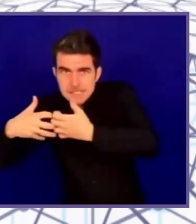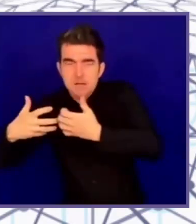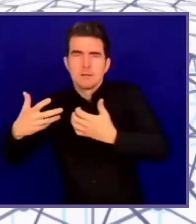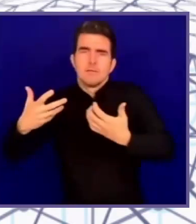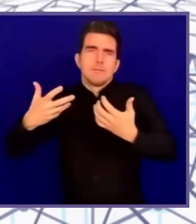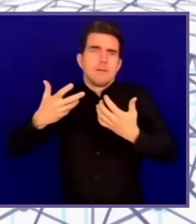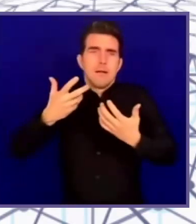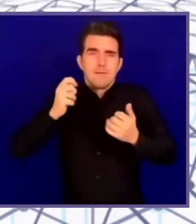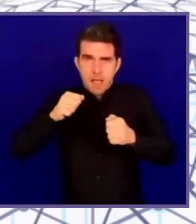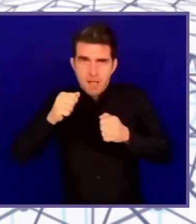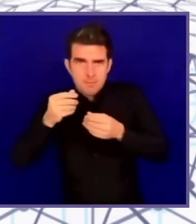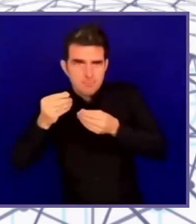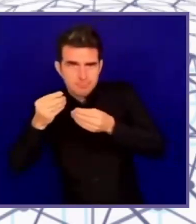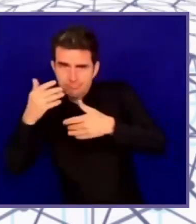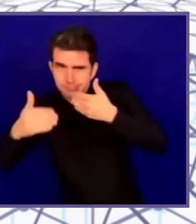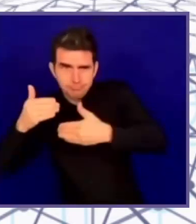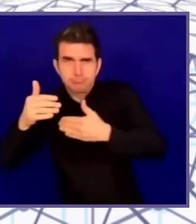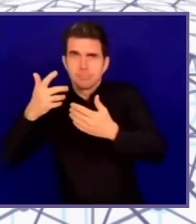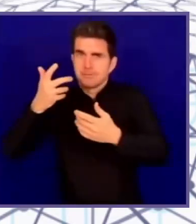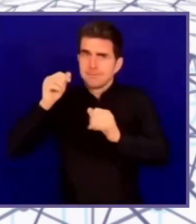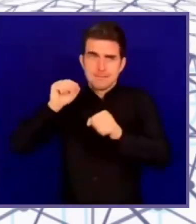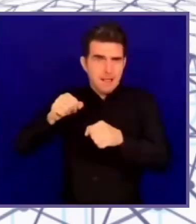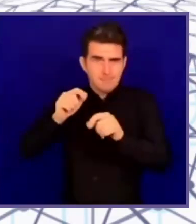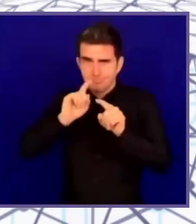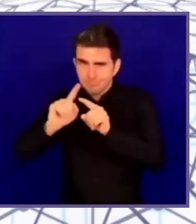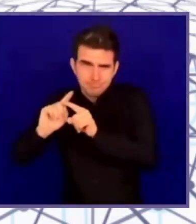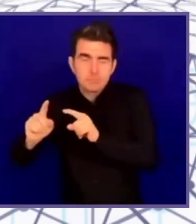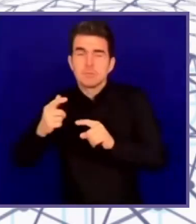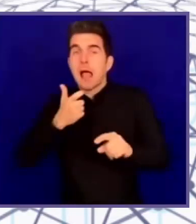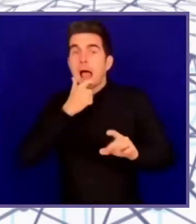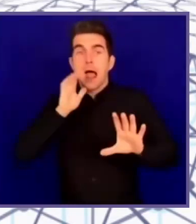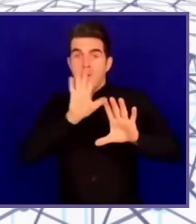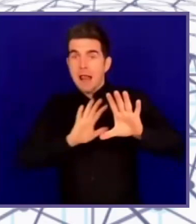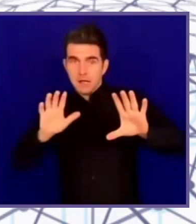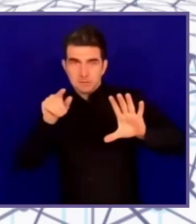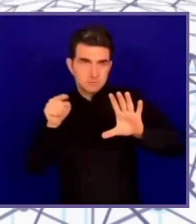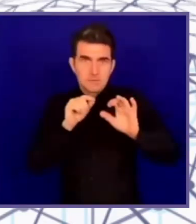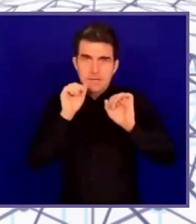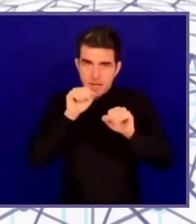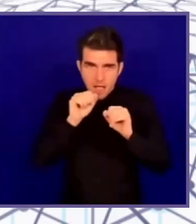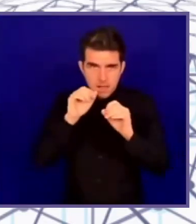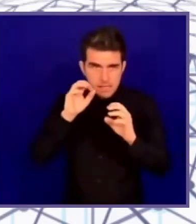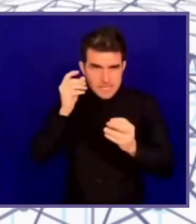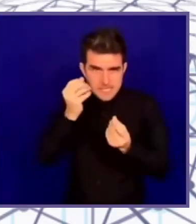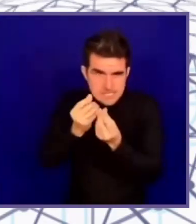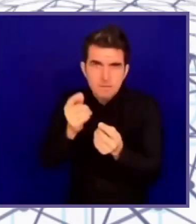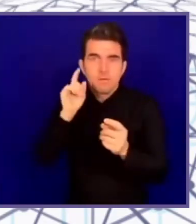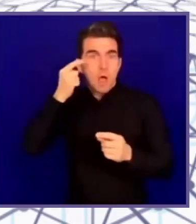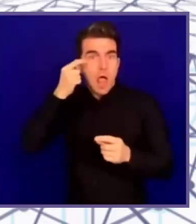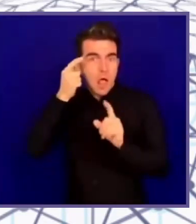closest thing we've got is exceptional use that the MHRA can in the UK so I know this